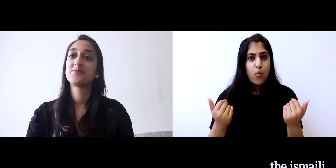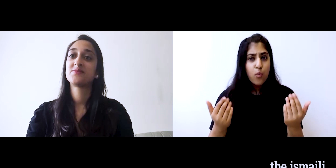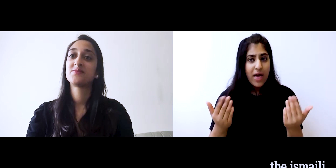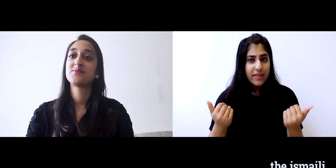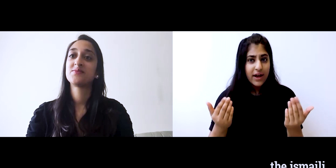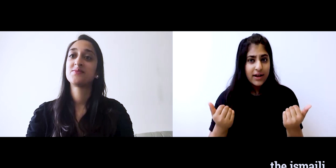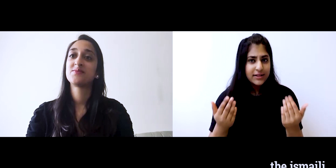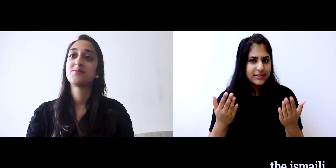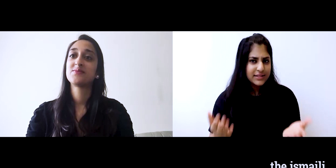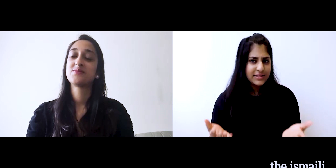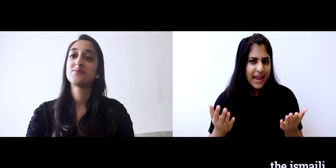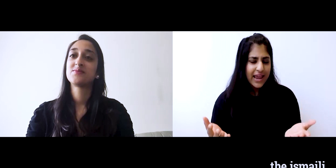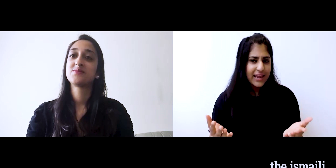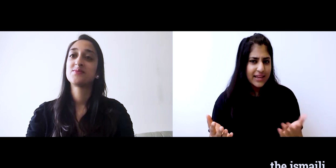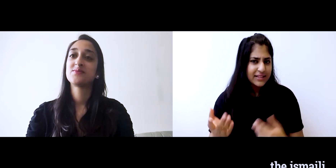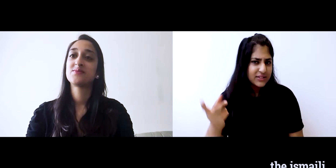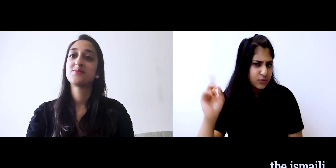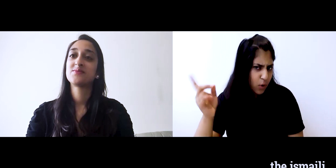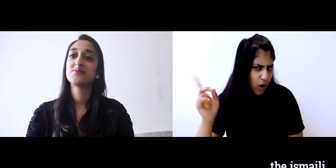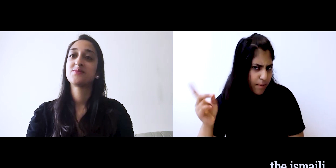Weather today what?